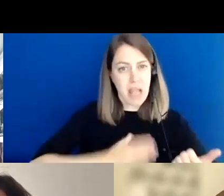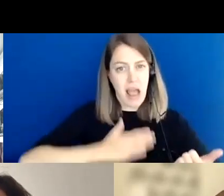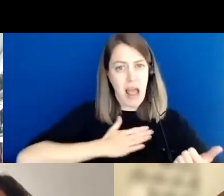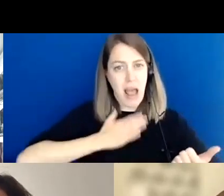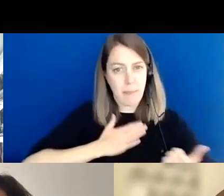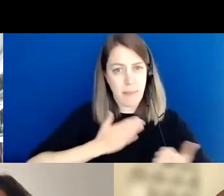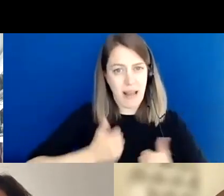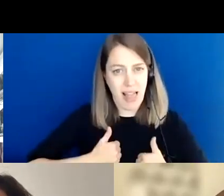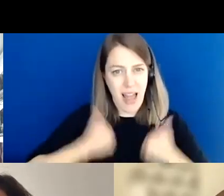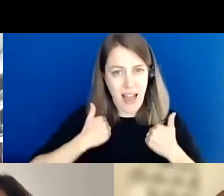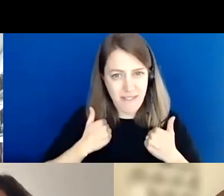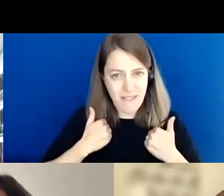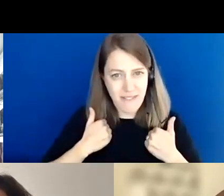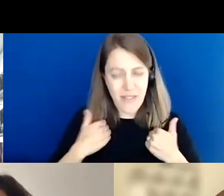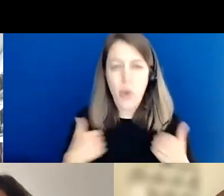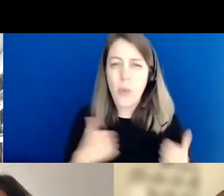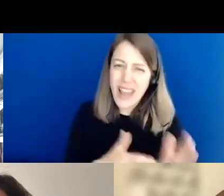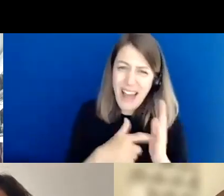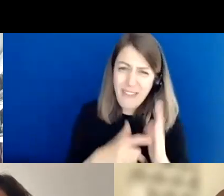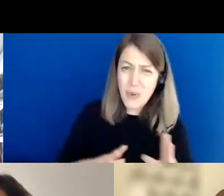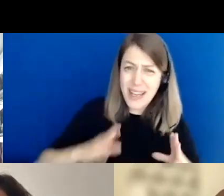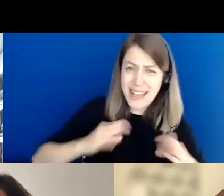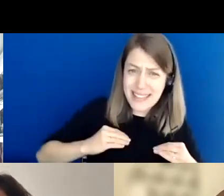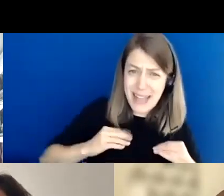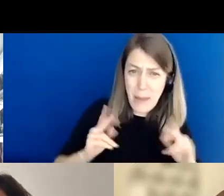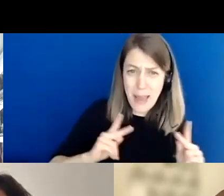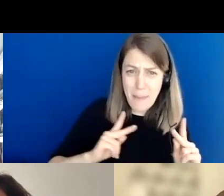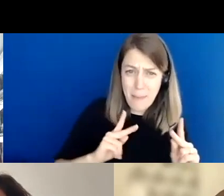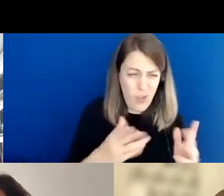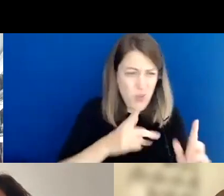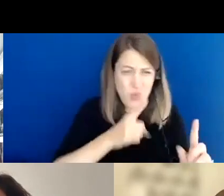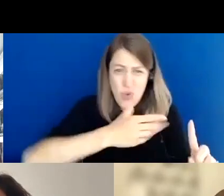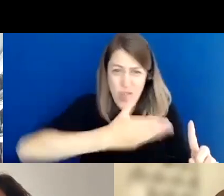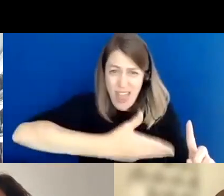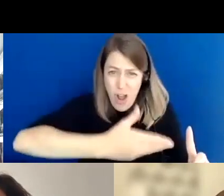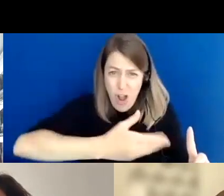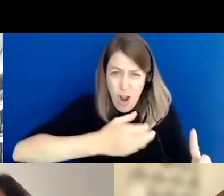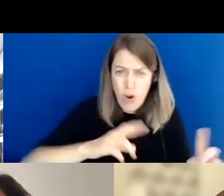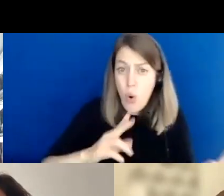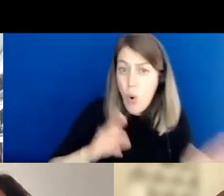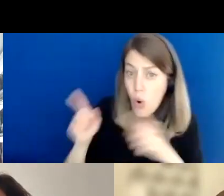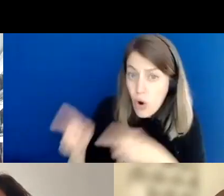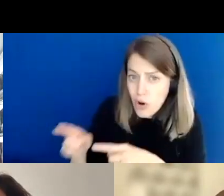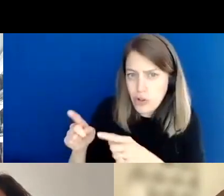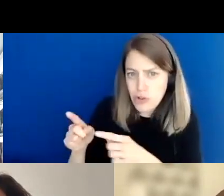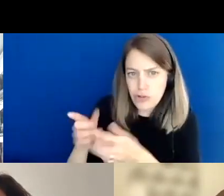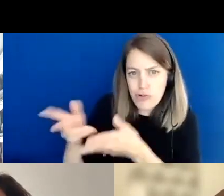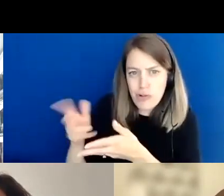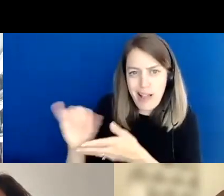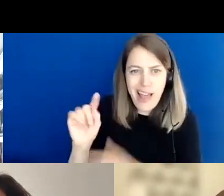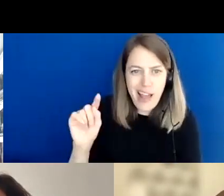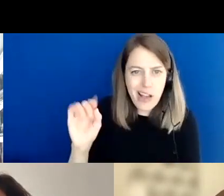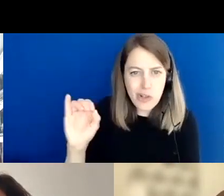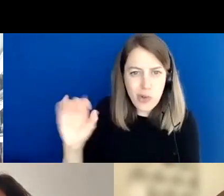or are we just going to treat people like tools? We can, and we should do better.